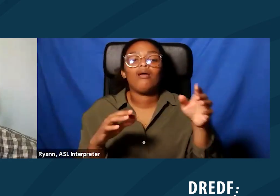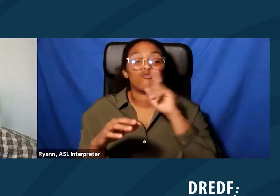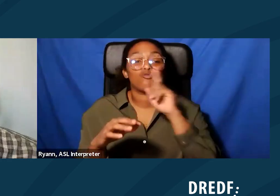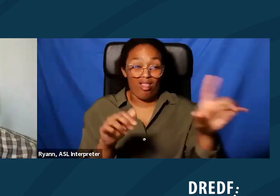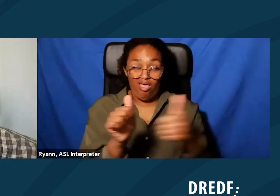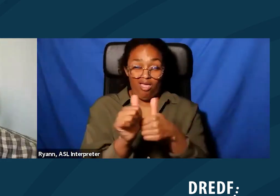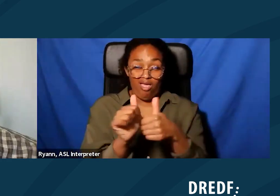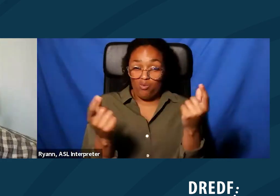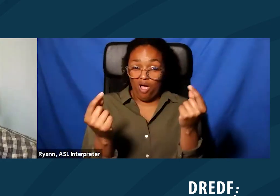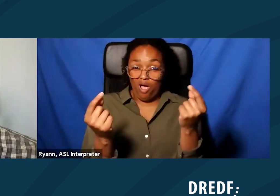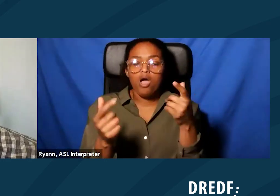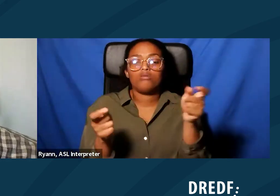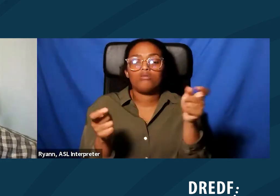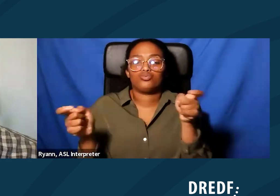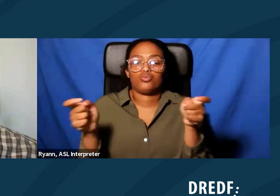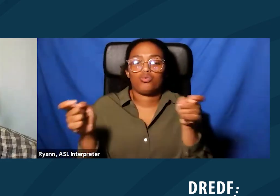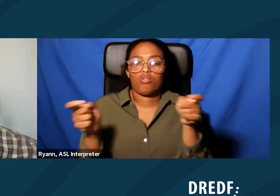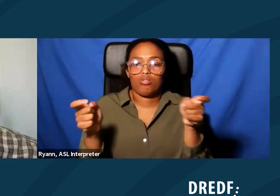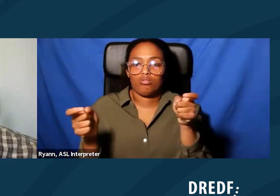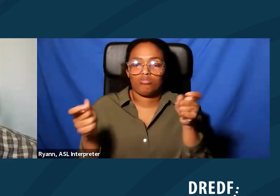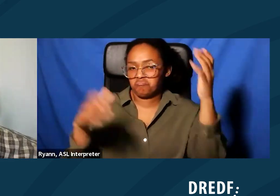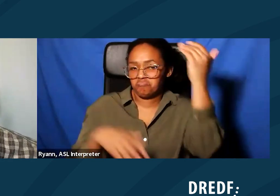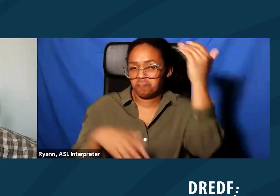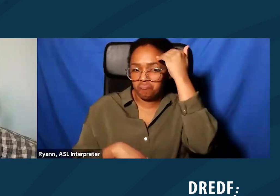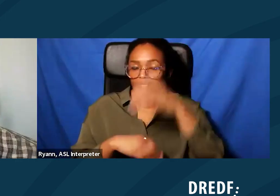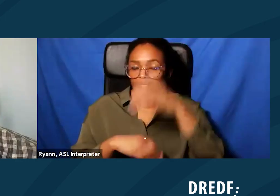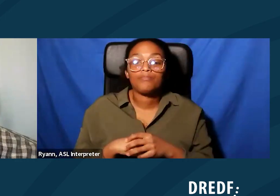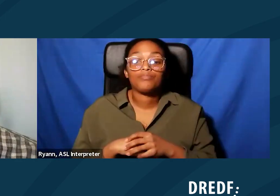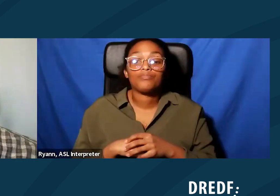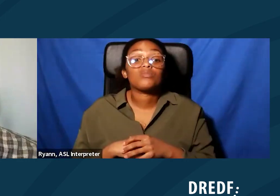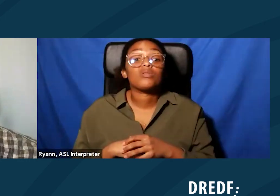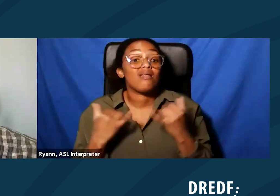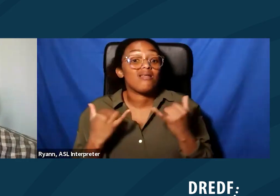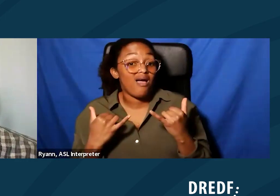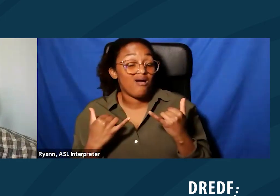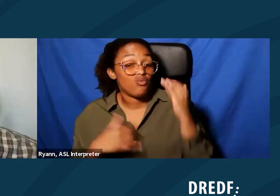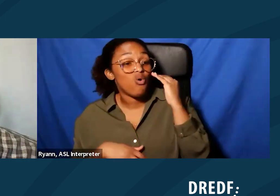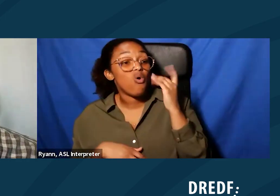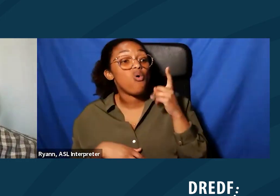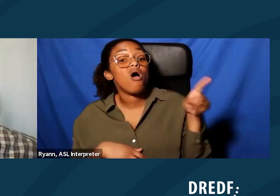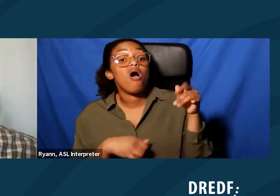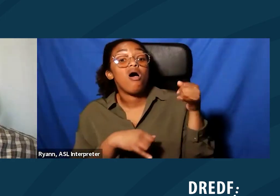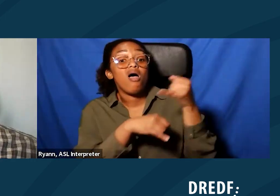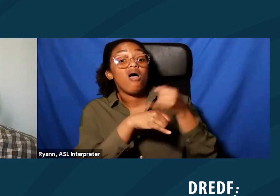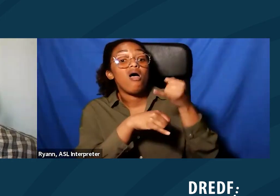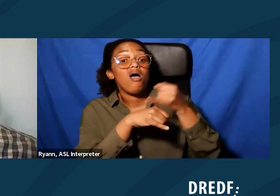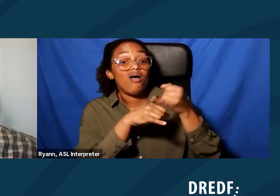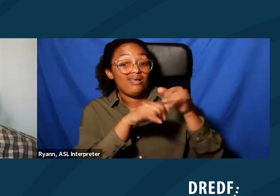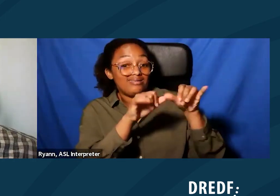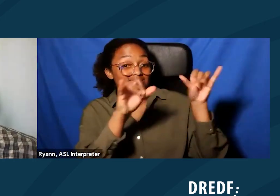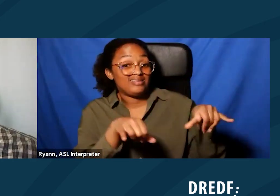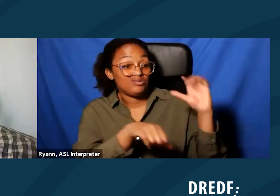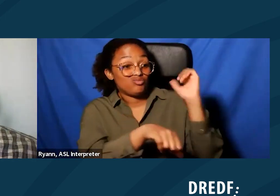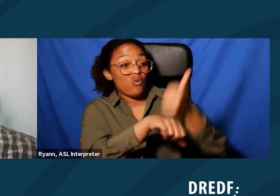is what we know. We know institutions were built on the belief that disability meant